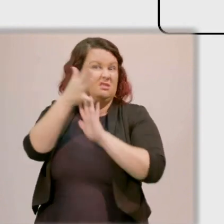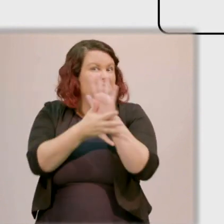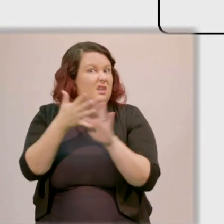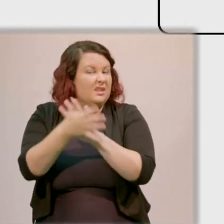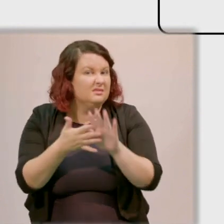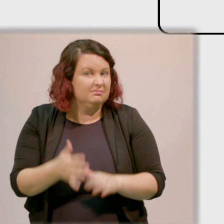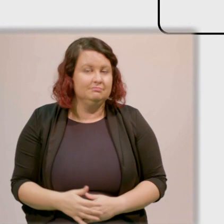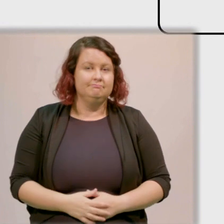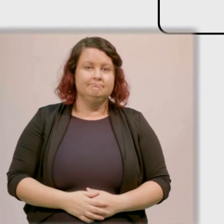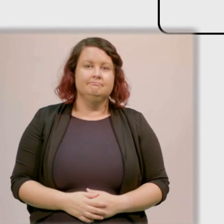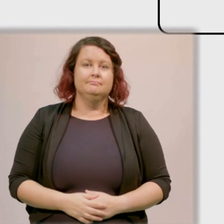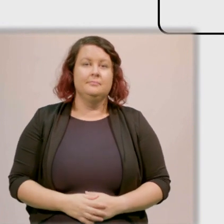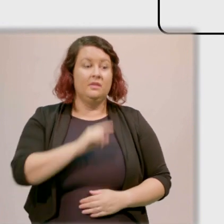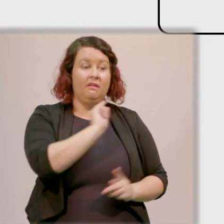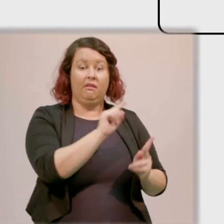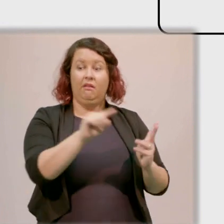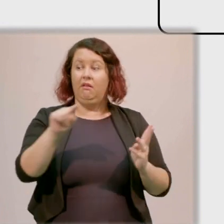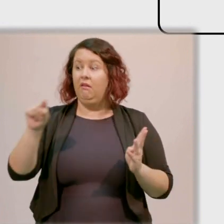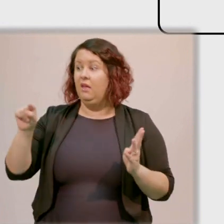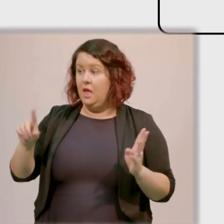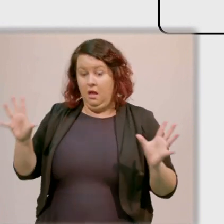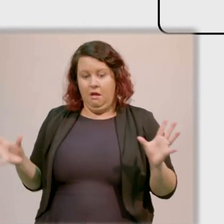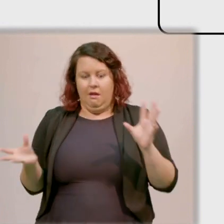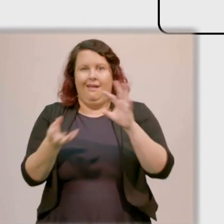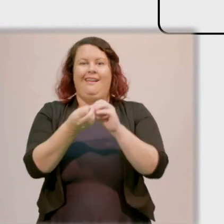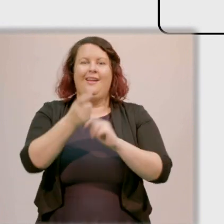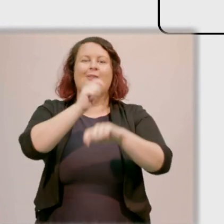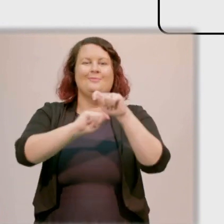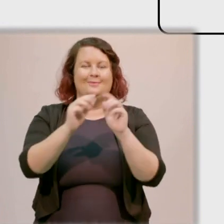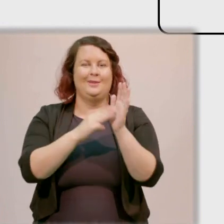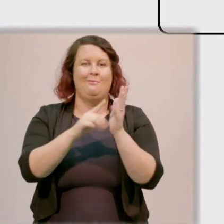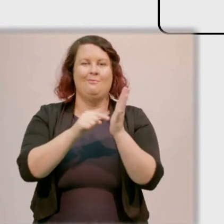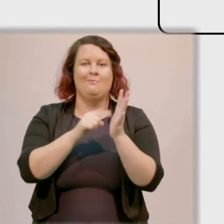All these different ways of communicating can be used to create a multimodal text.